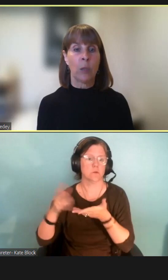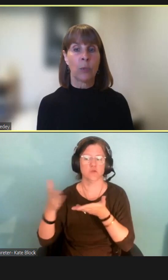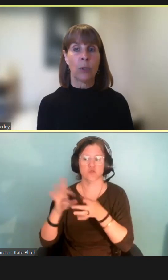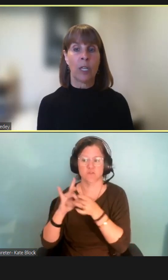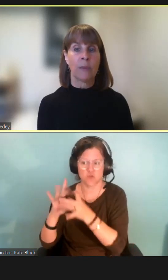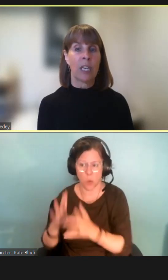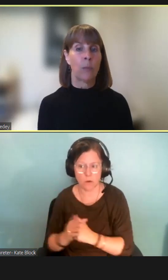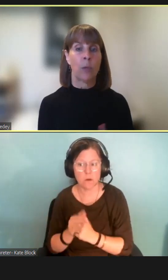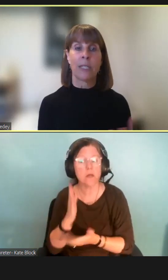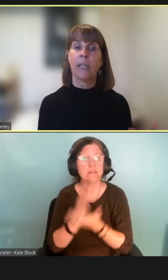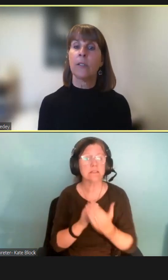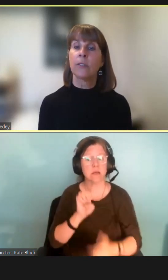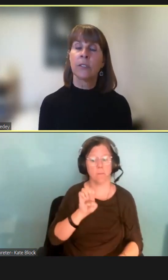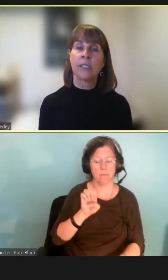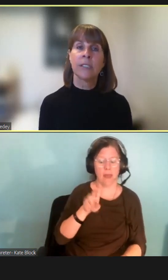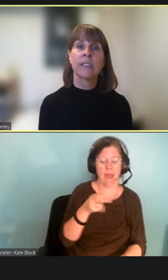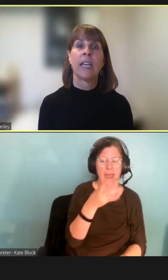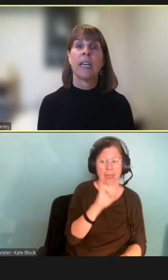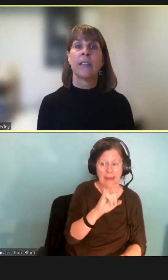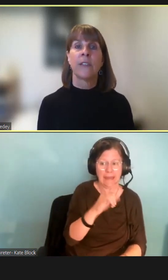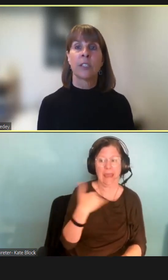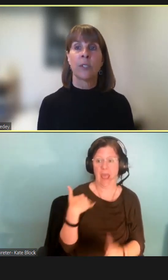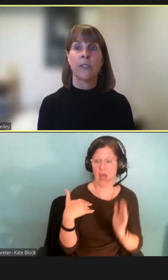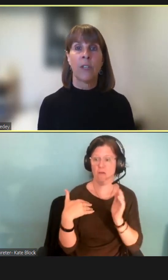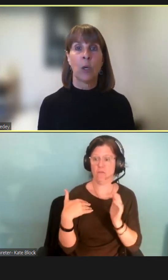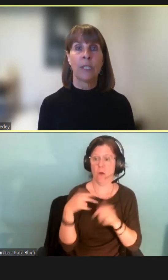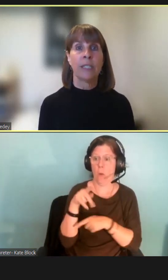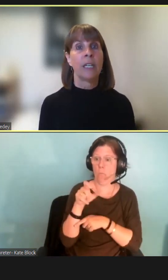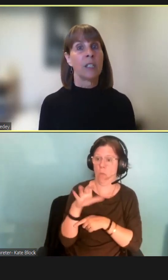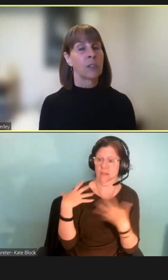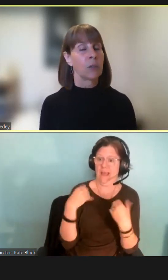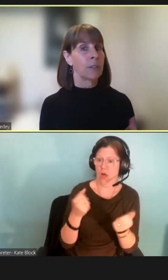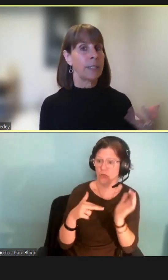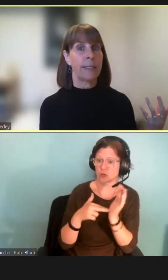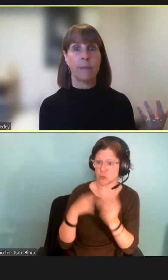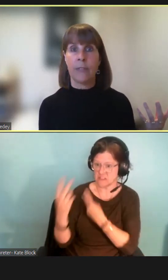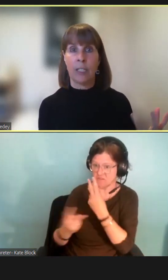programs have public health nurses that visit with the family C certainly any